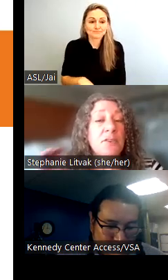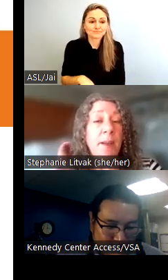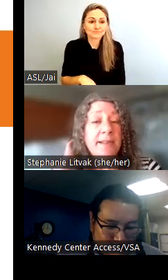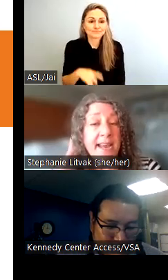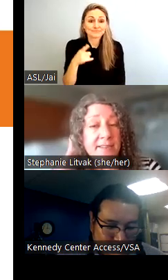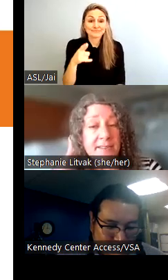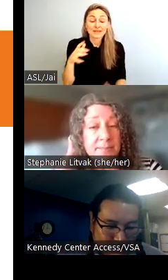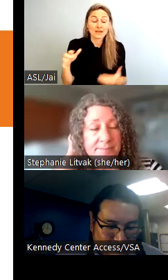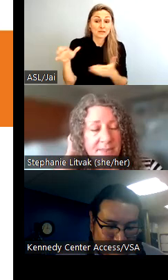Confused by dates?